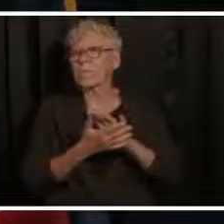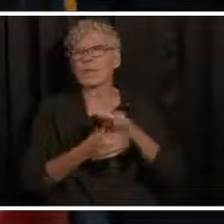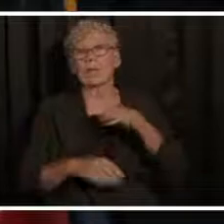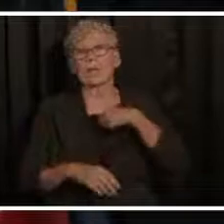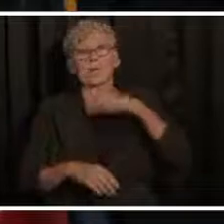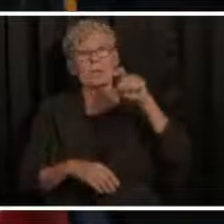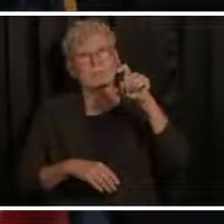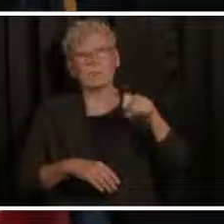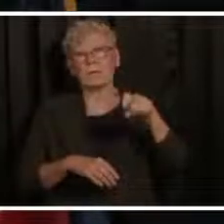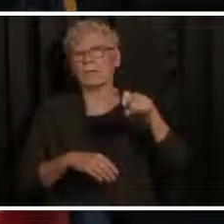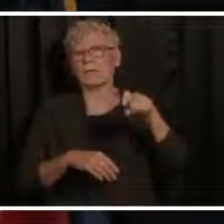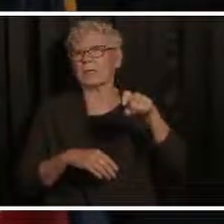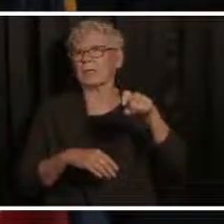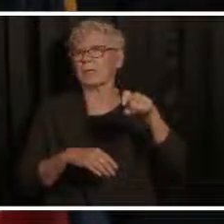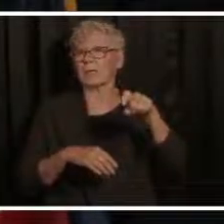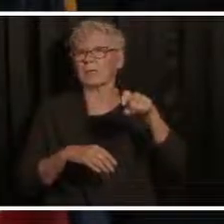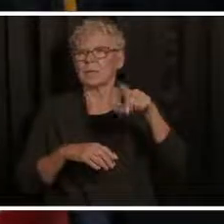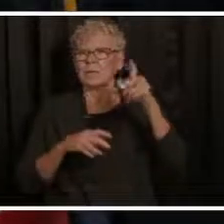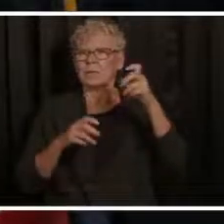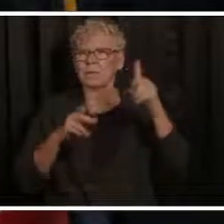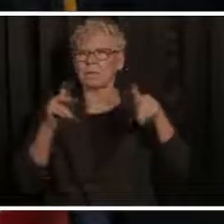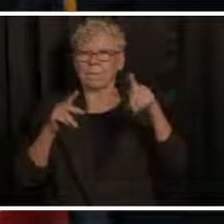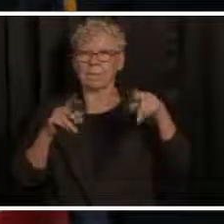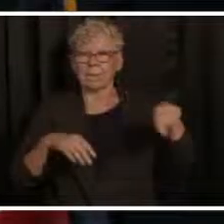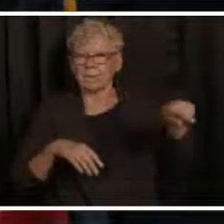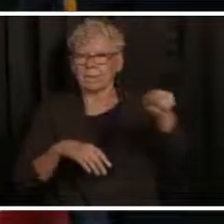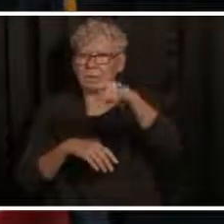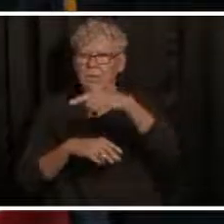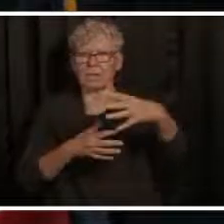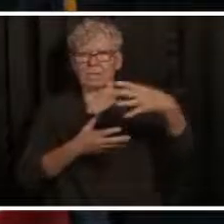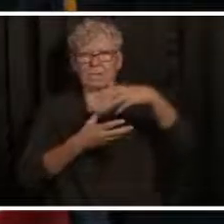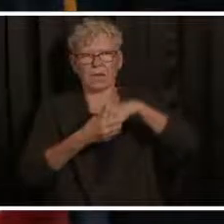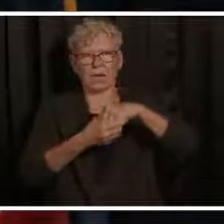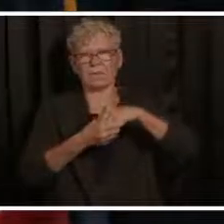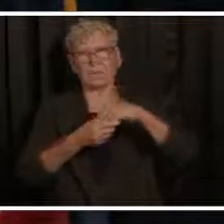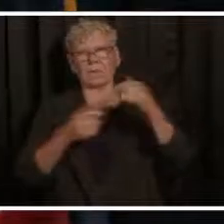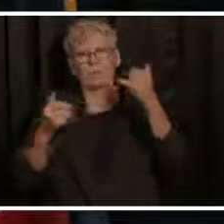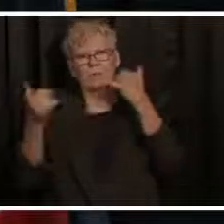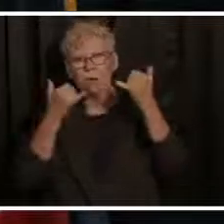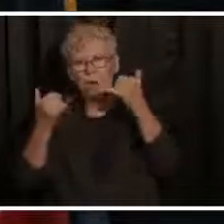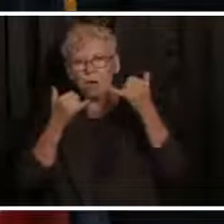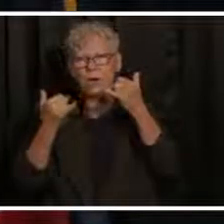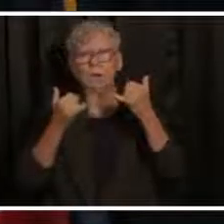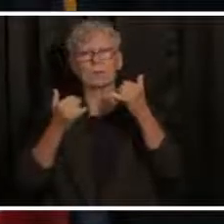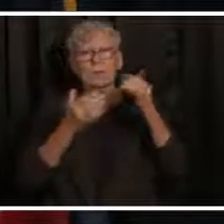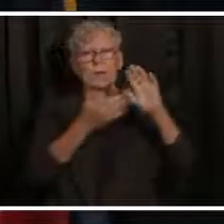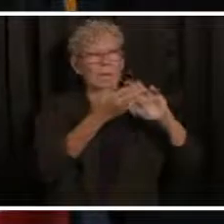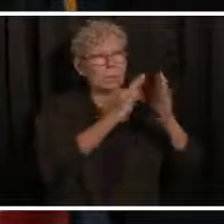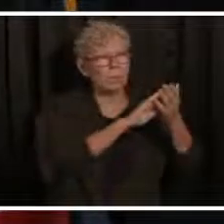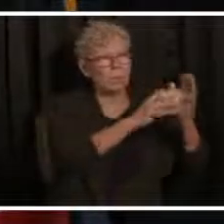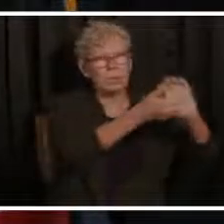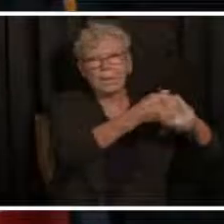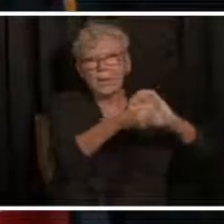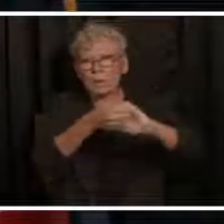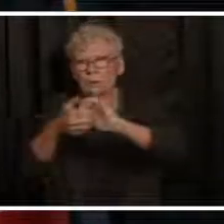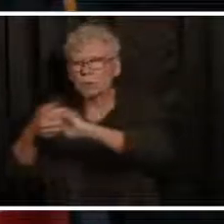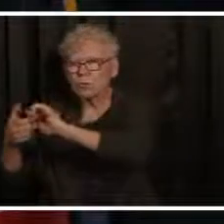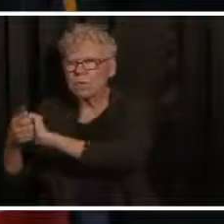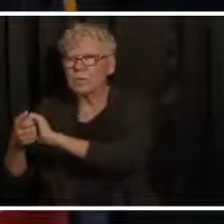everything from phone banking to working with community partners to texting to incentives uh to convenience